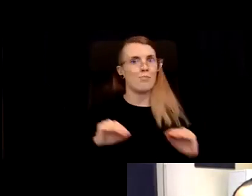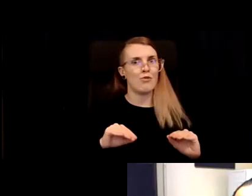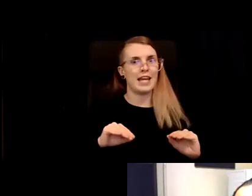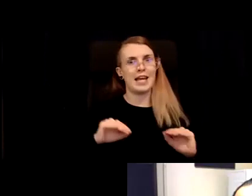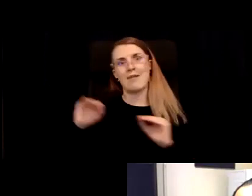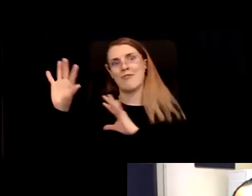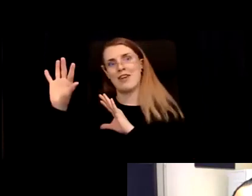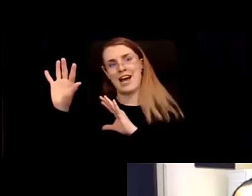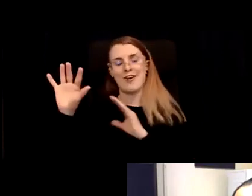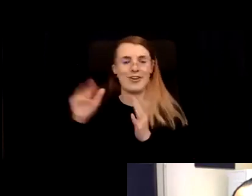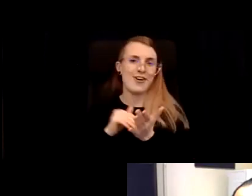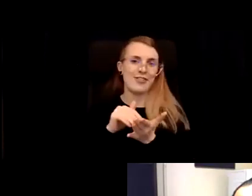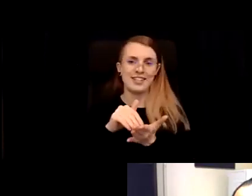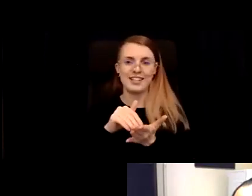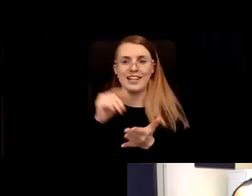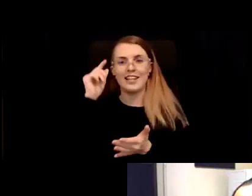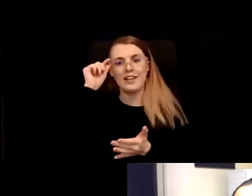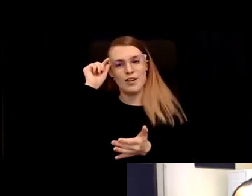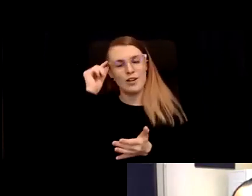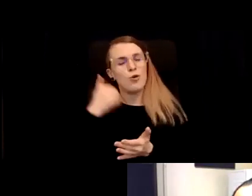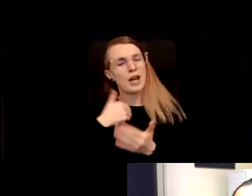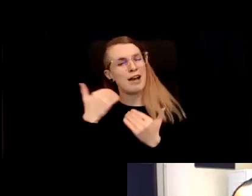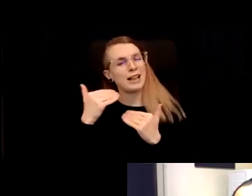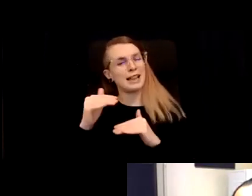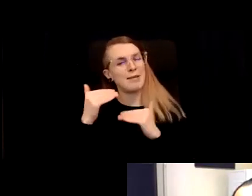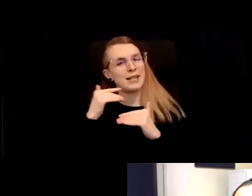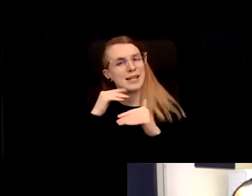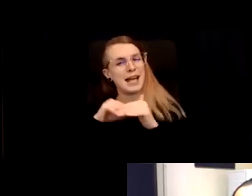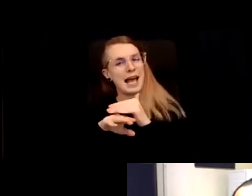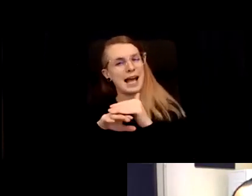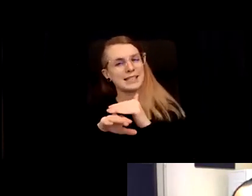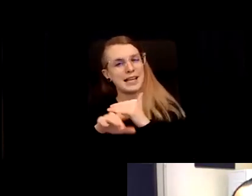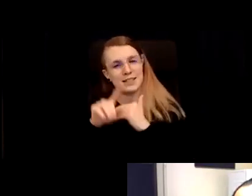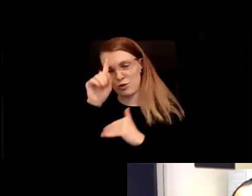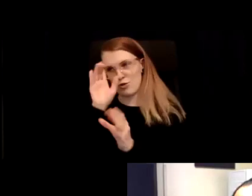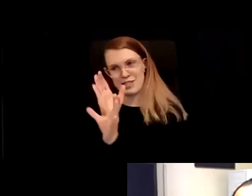We have pretty limited access to psychiatry services or any private behavioral health